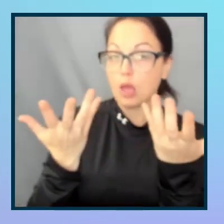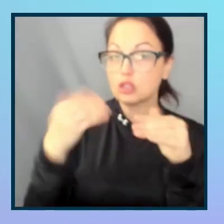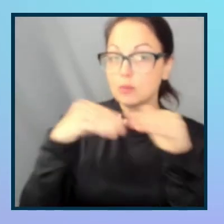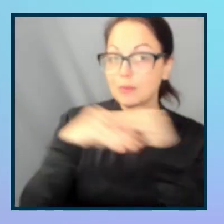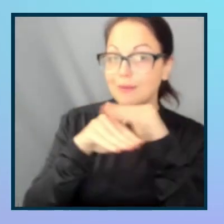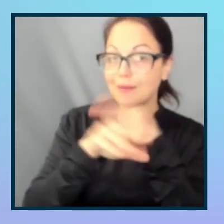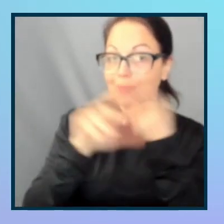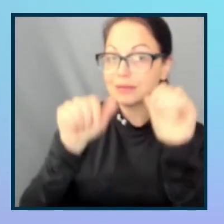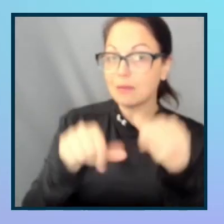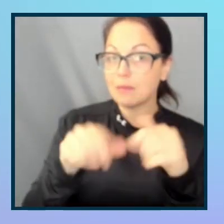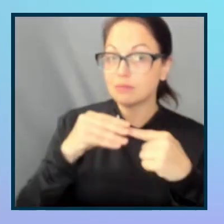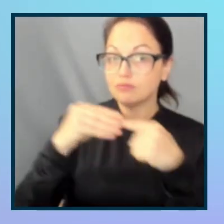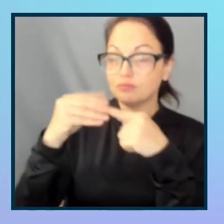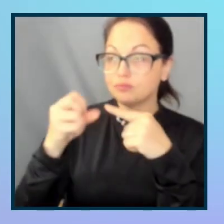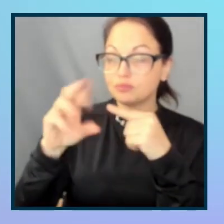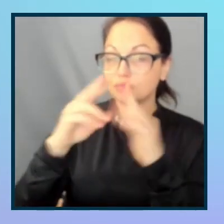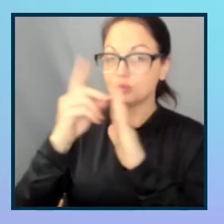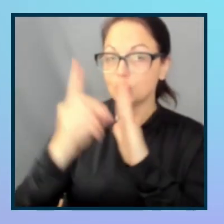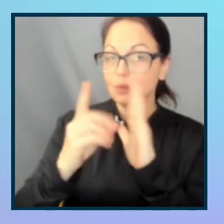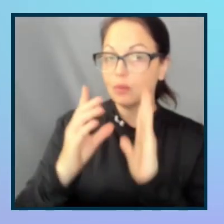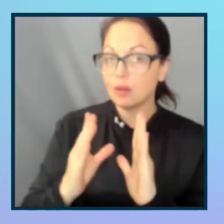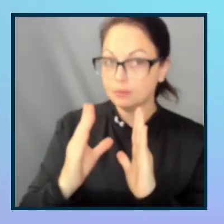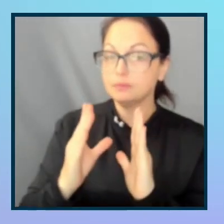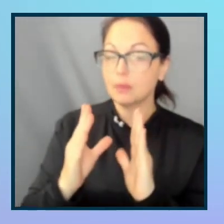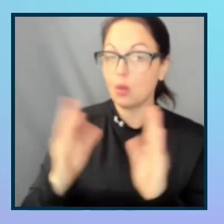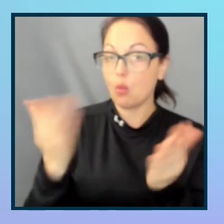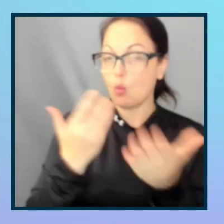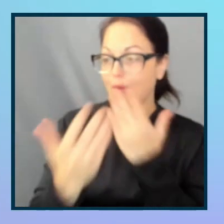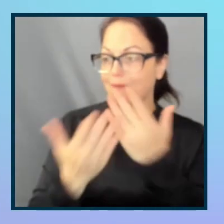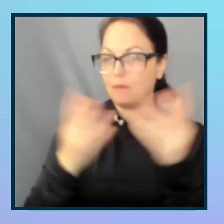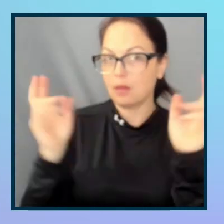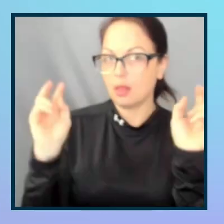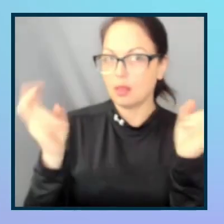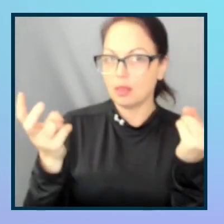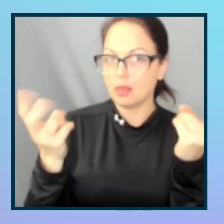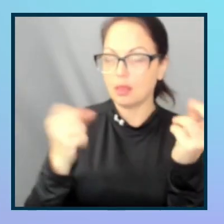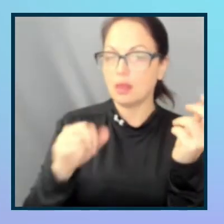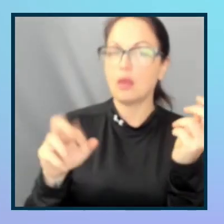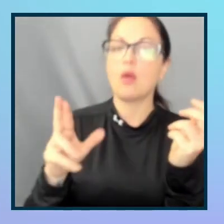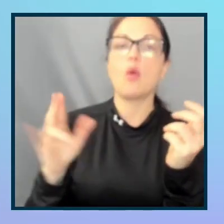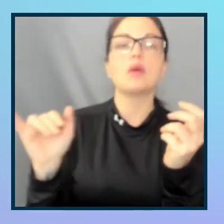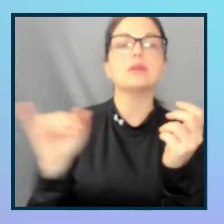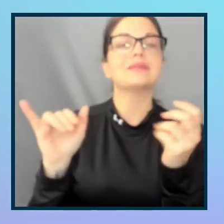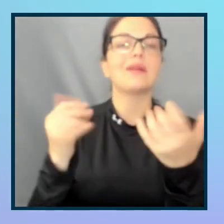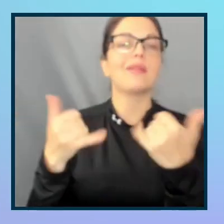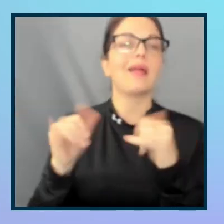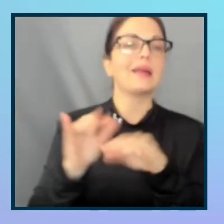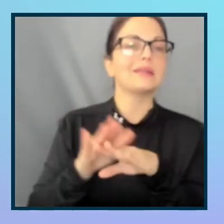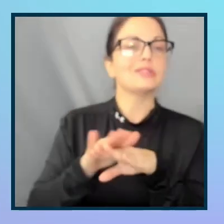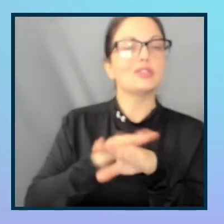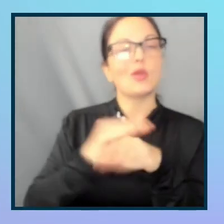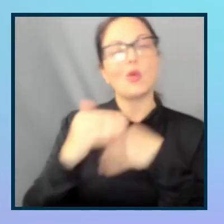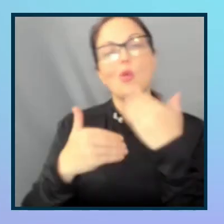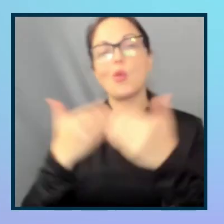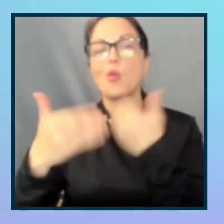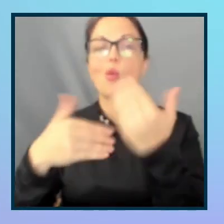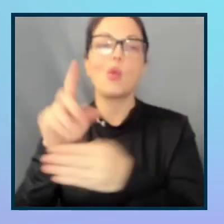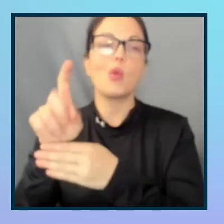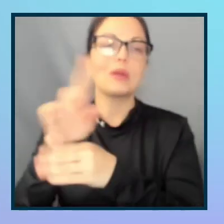or designers, whatever the title might be, or is it still slow trickling, and maybe there needs to be more work with,